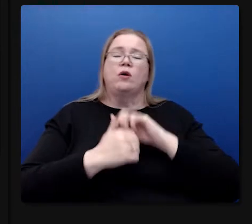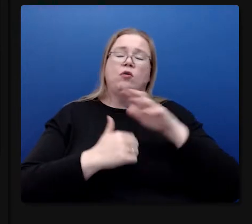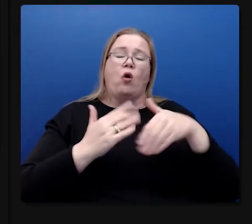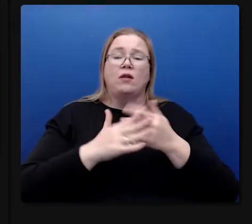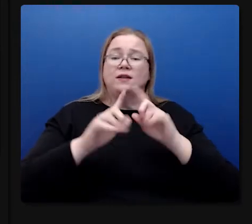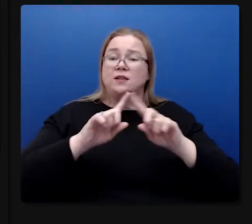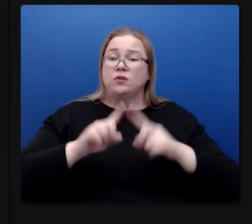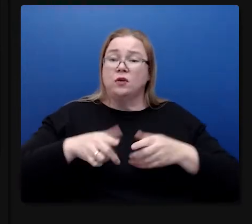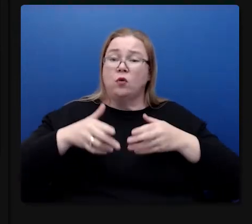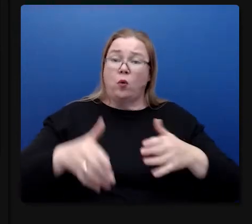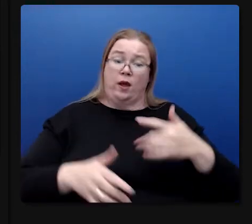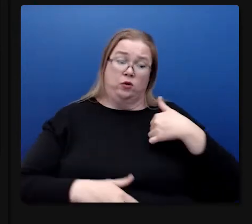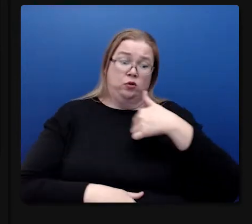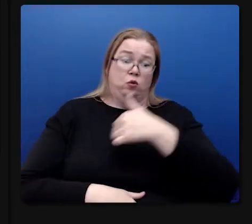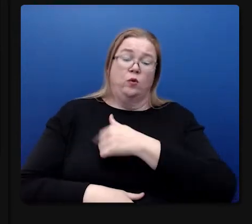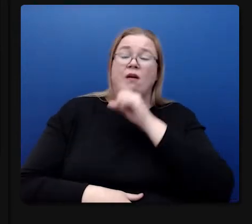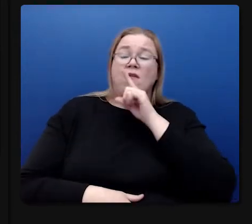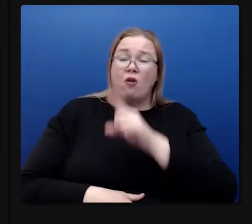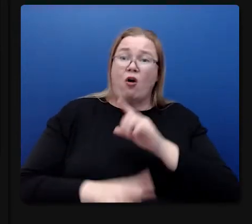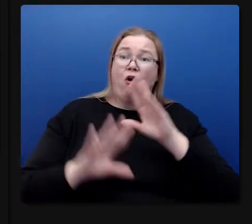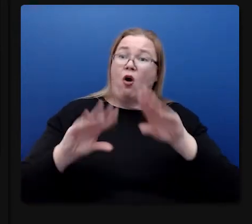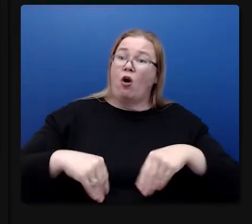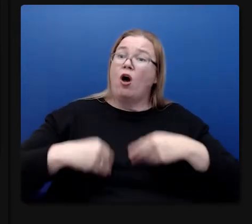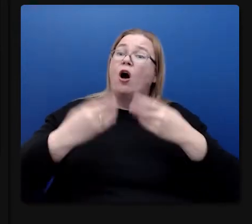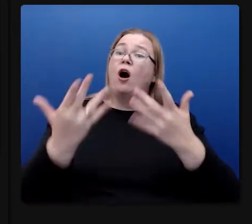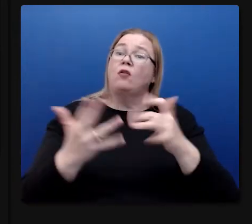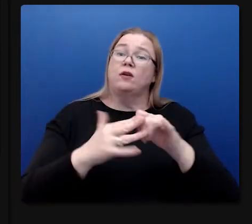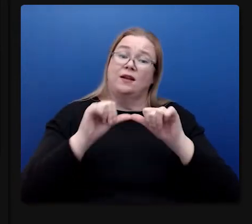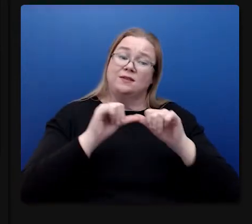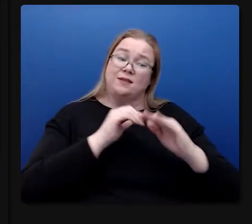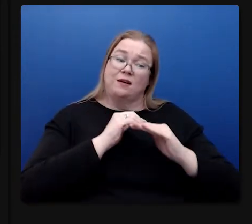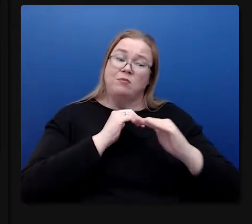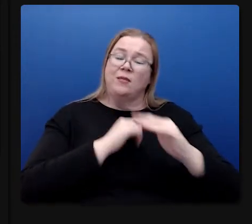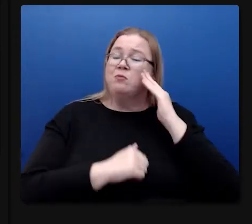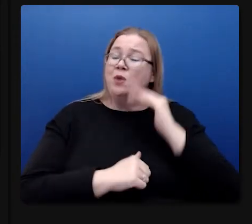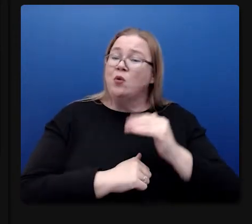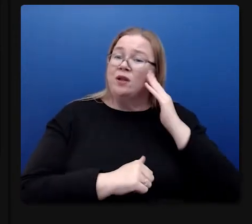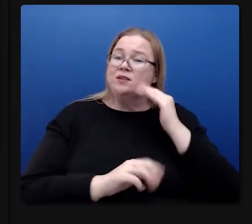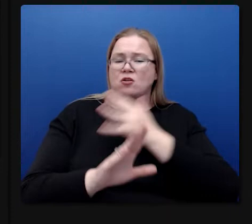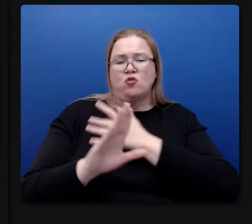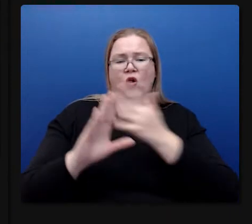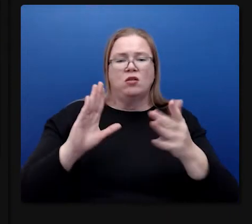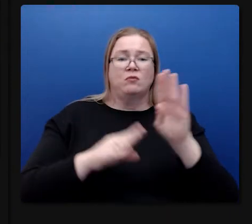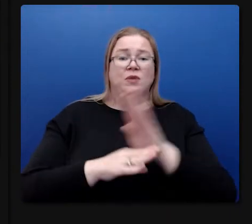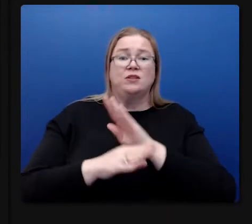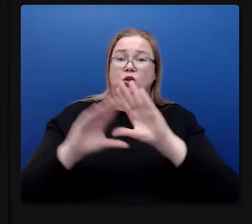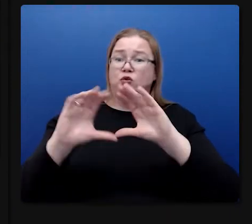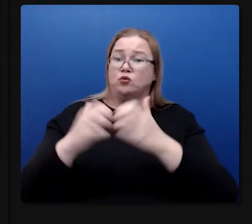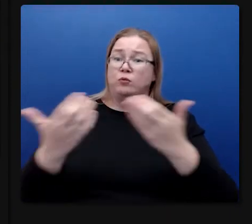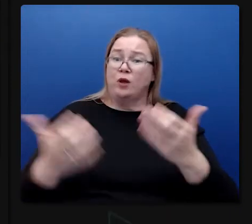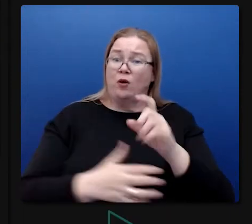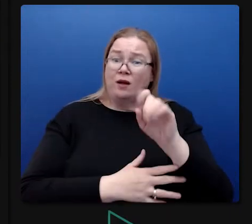of all the different ways in which we are offering the sustainability experience across the business groups at Xbox.